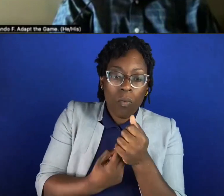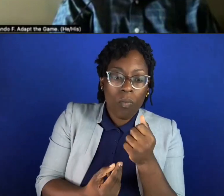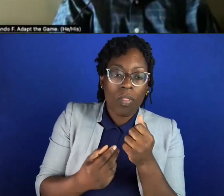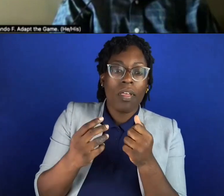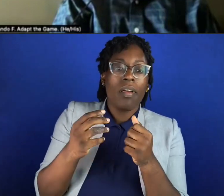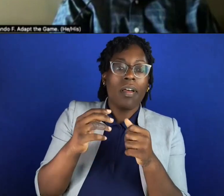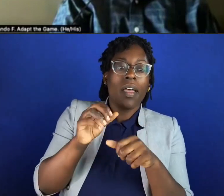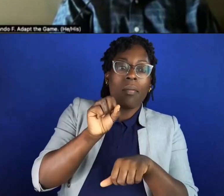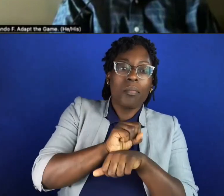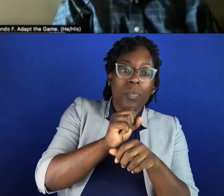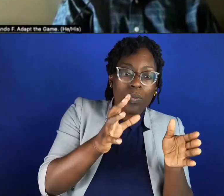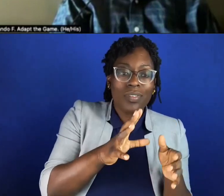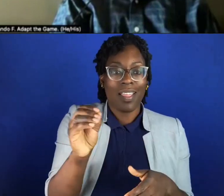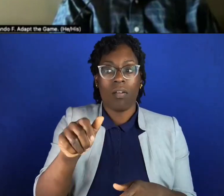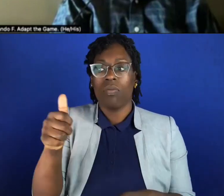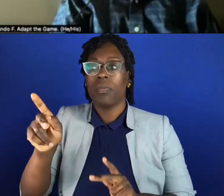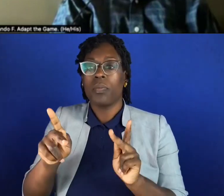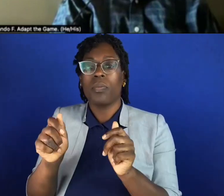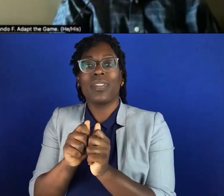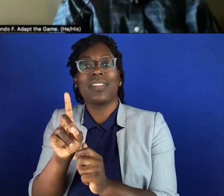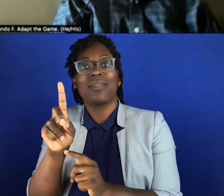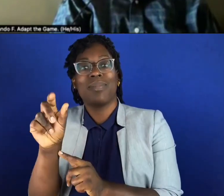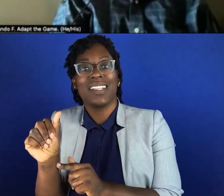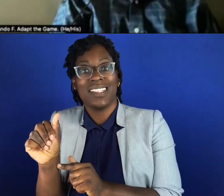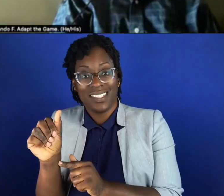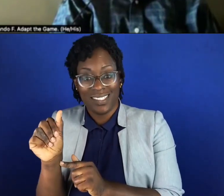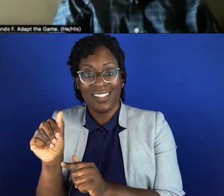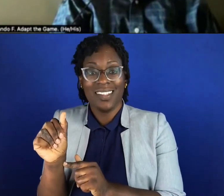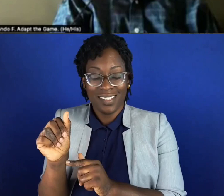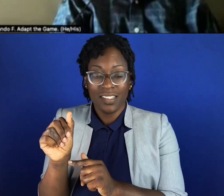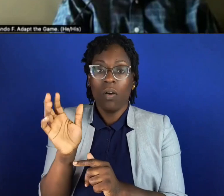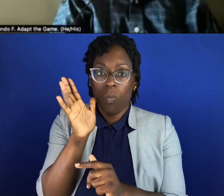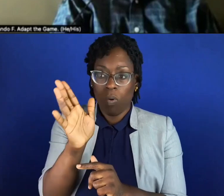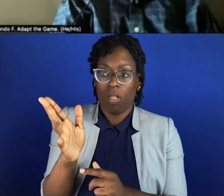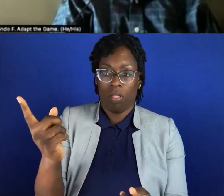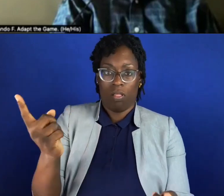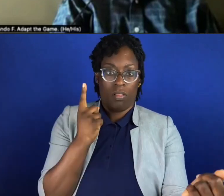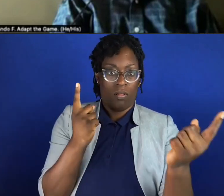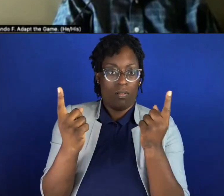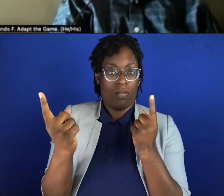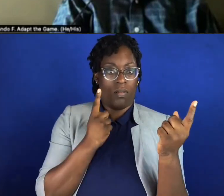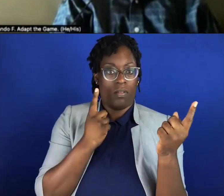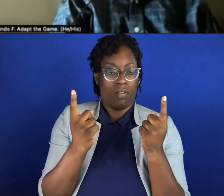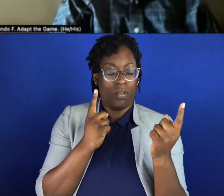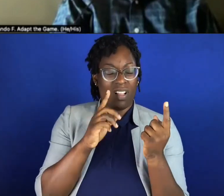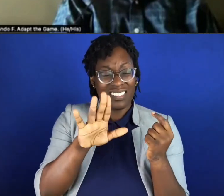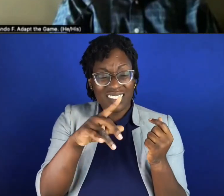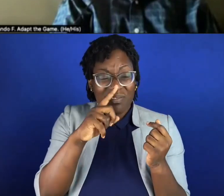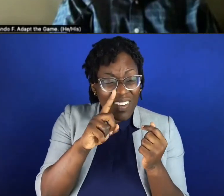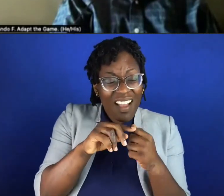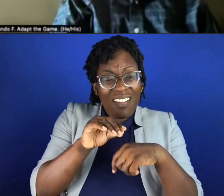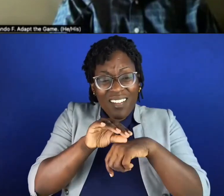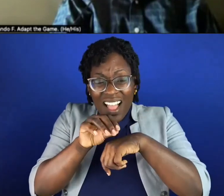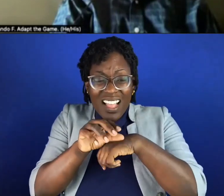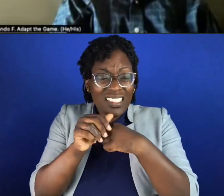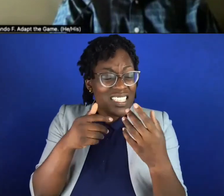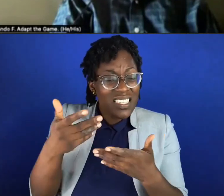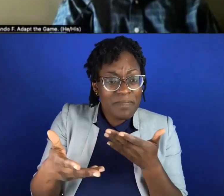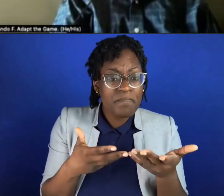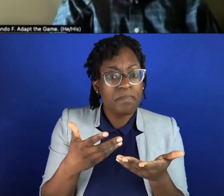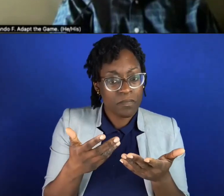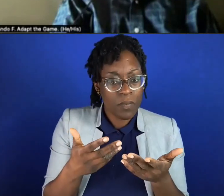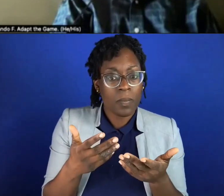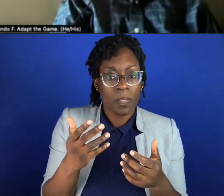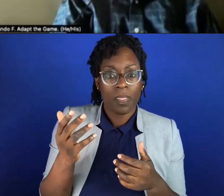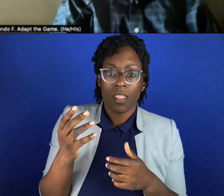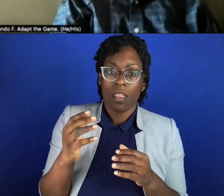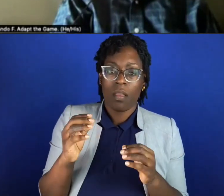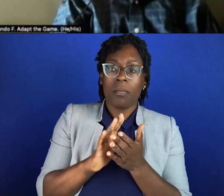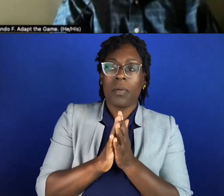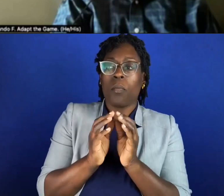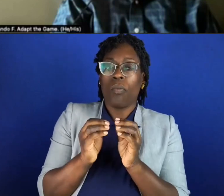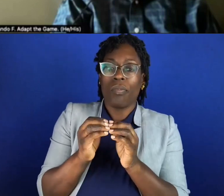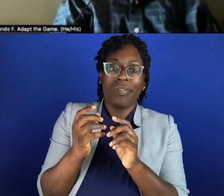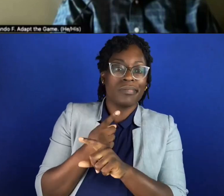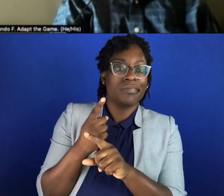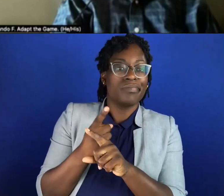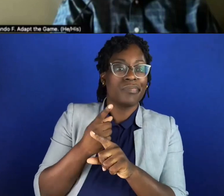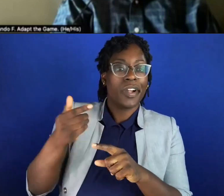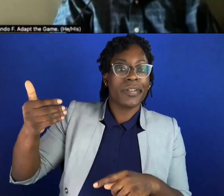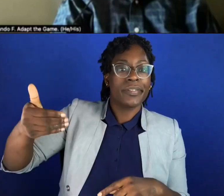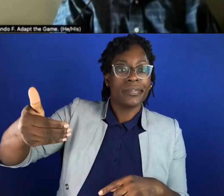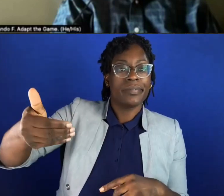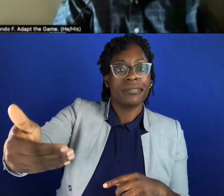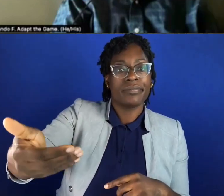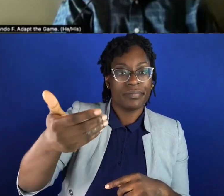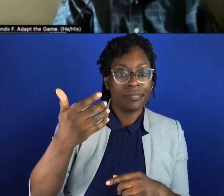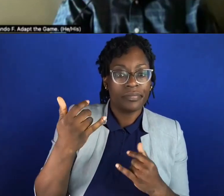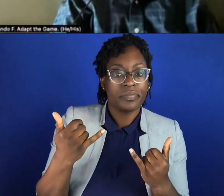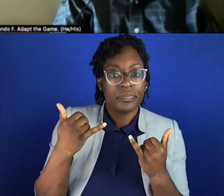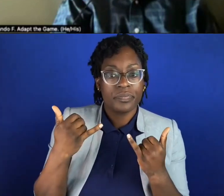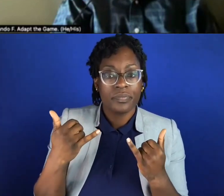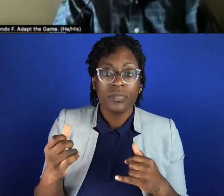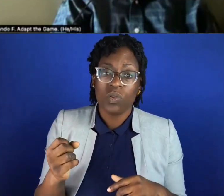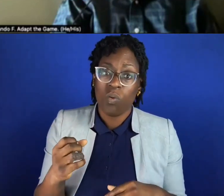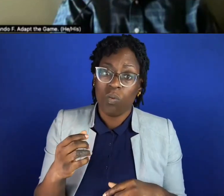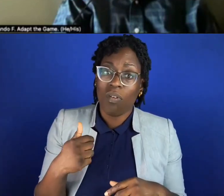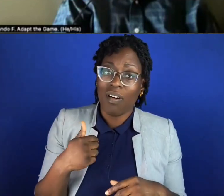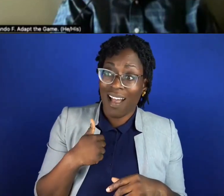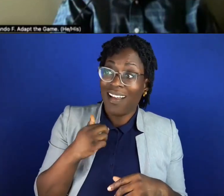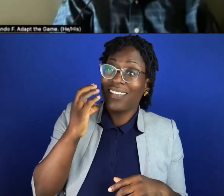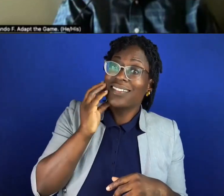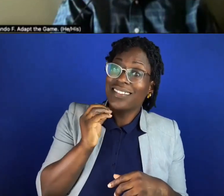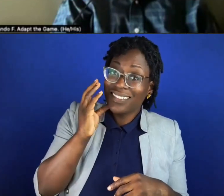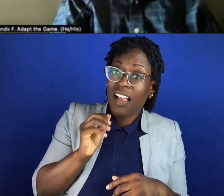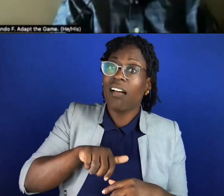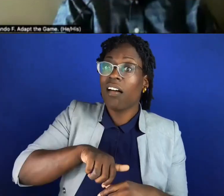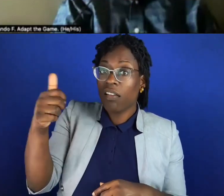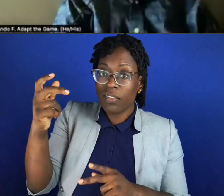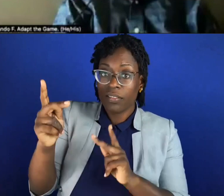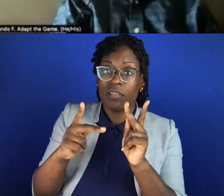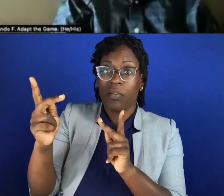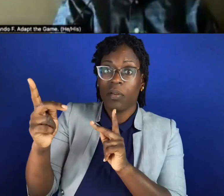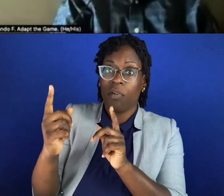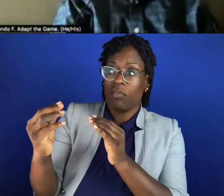advice. If you want to work for a while or more so on a regular basis. I have been mentored